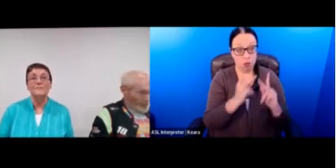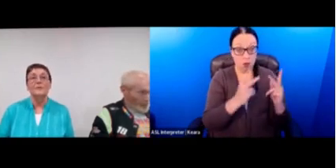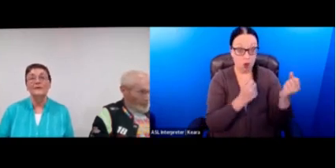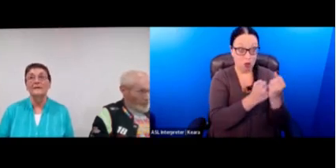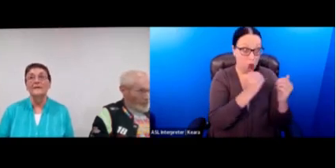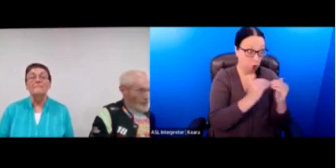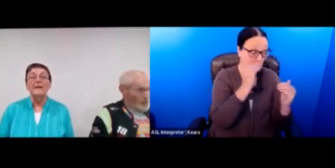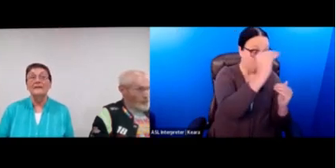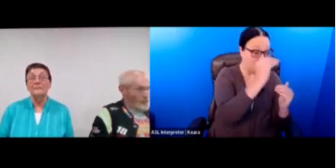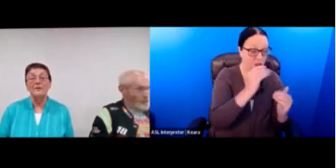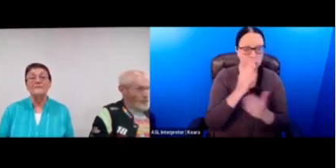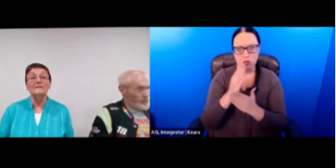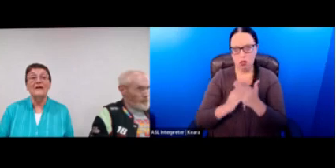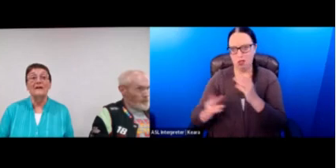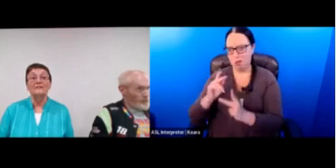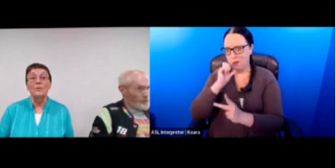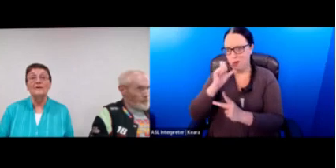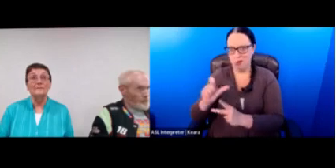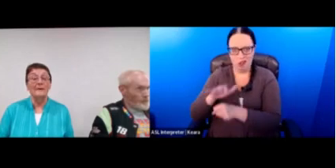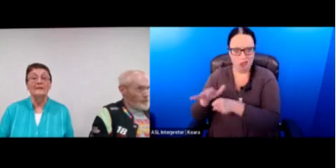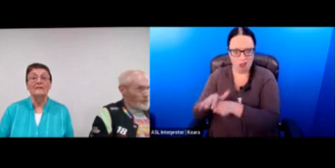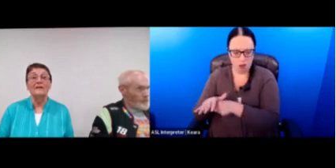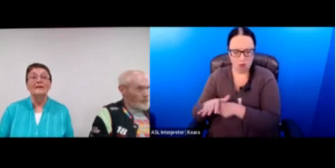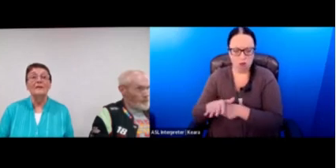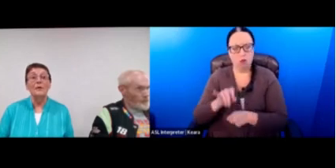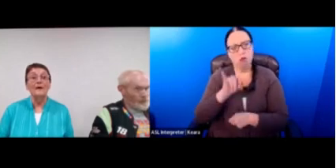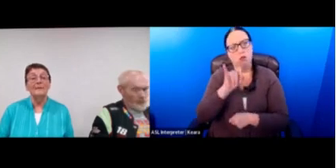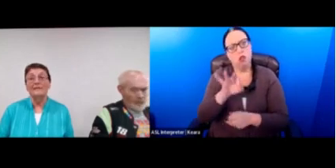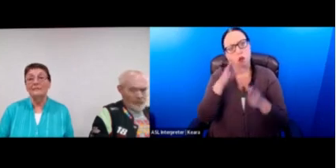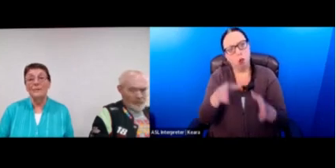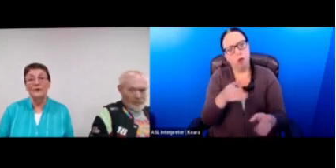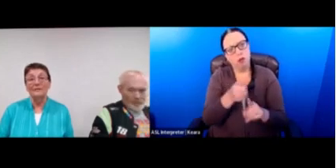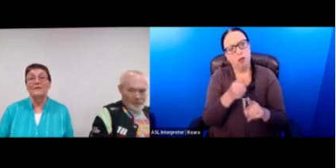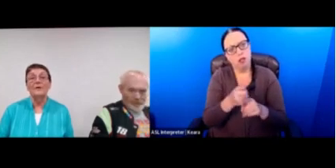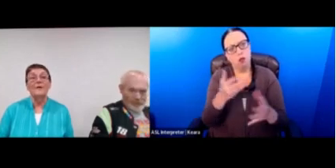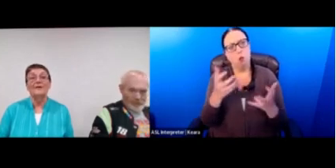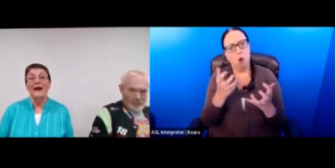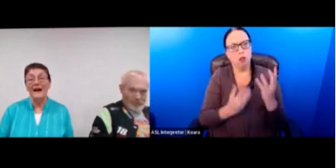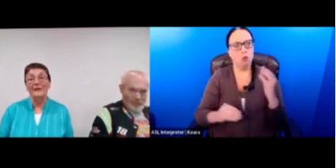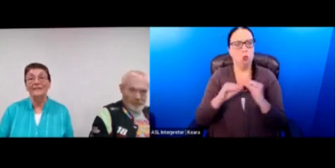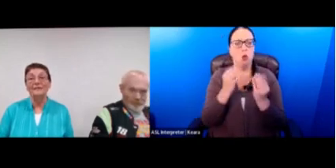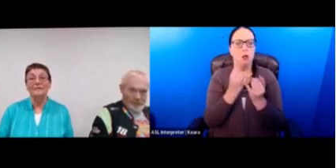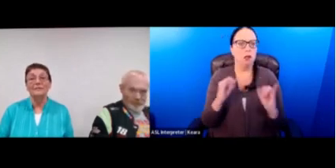supported. And if a person desires more independence, no amount of pay supports, no matter how excellent those